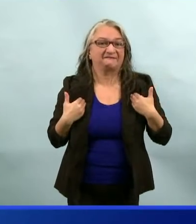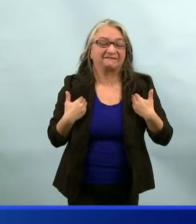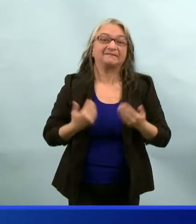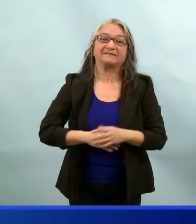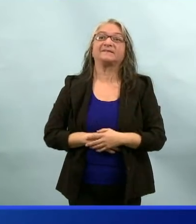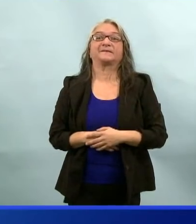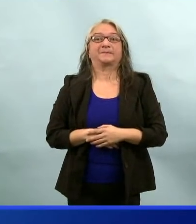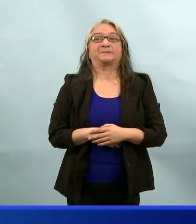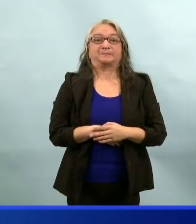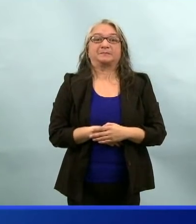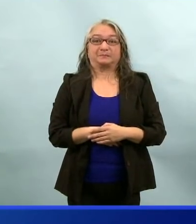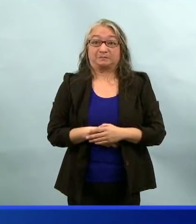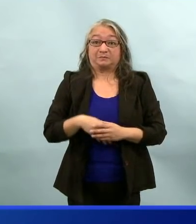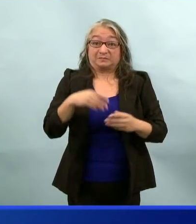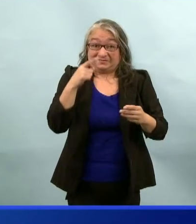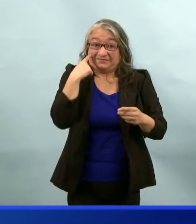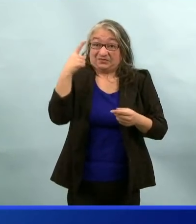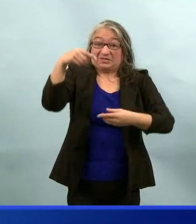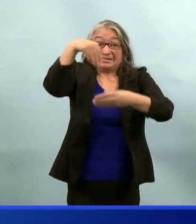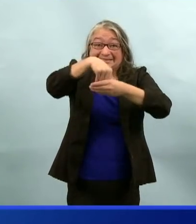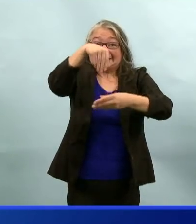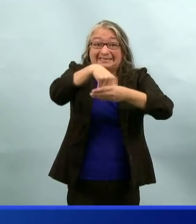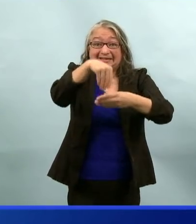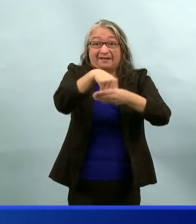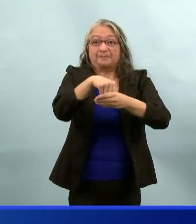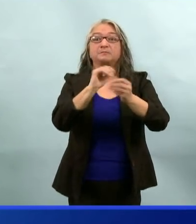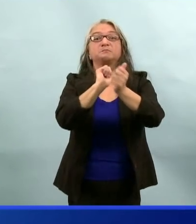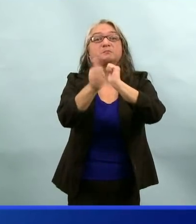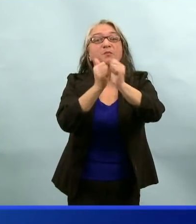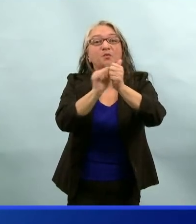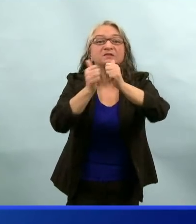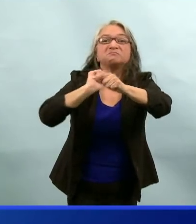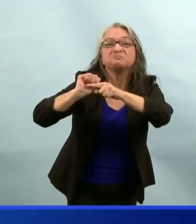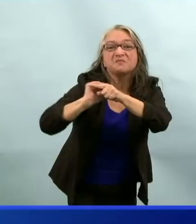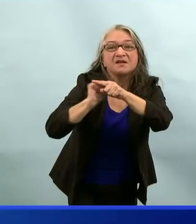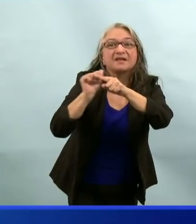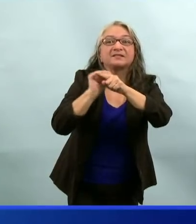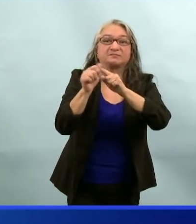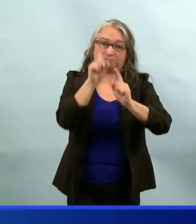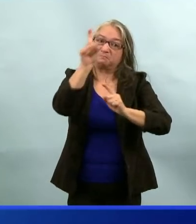subject to the orders families are encouraged to contact the local pharmacy to confirm